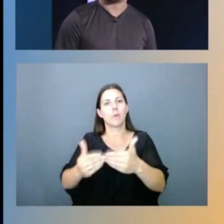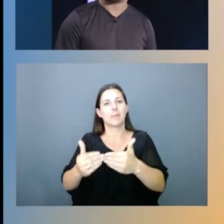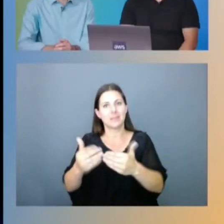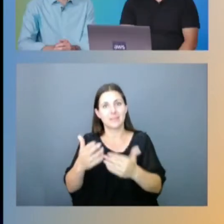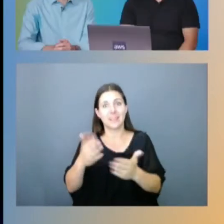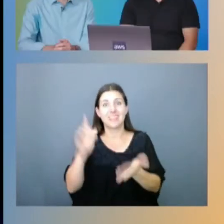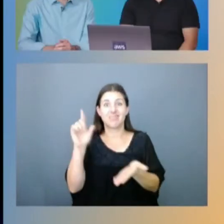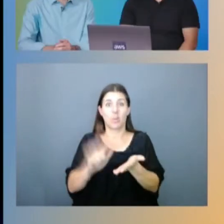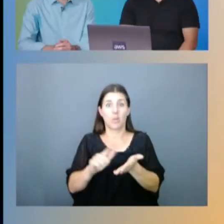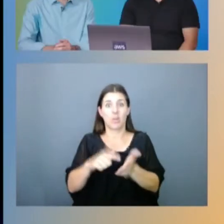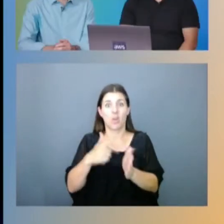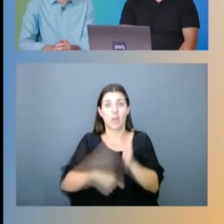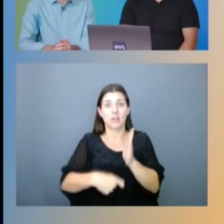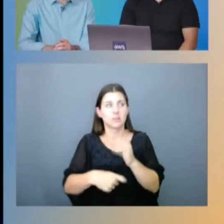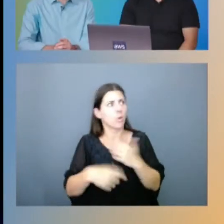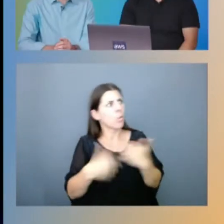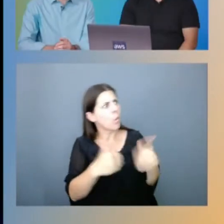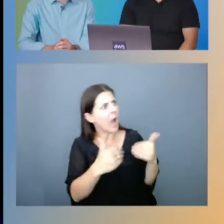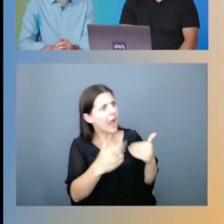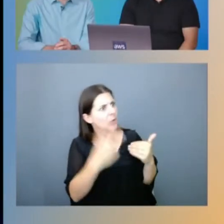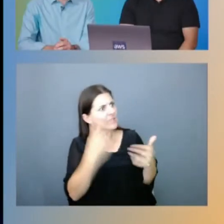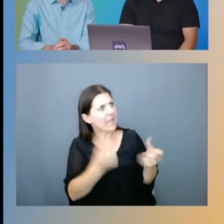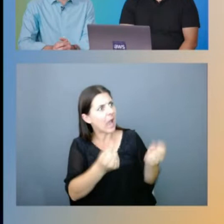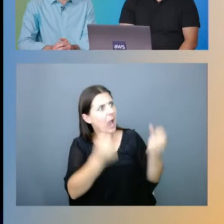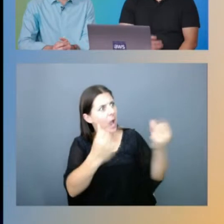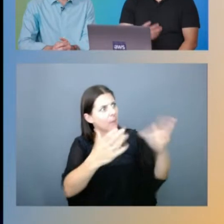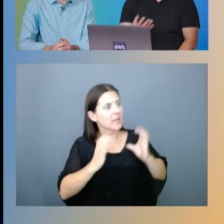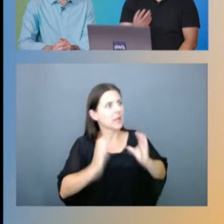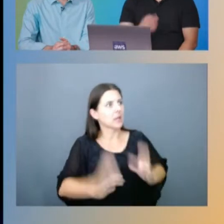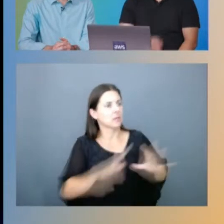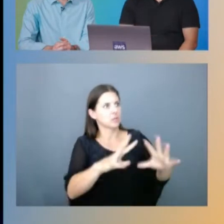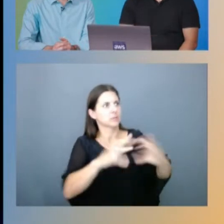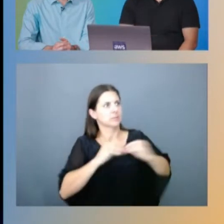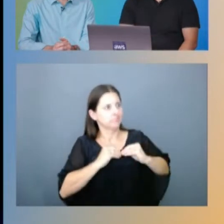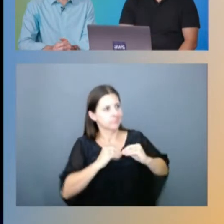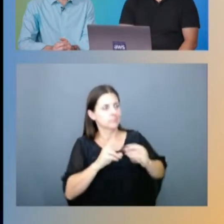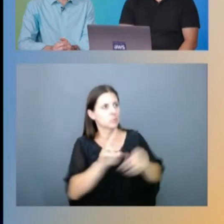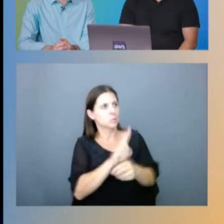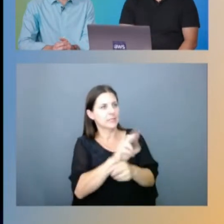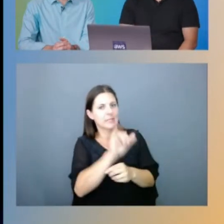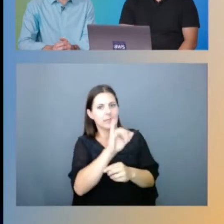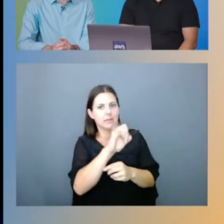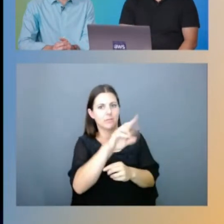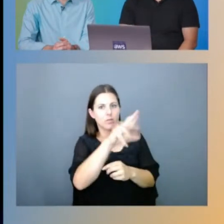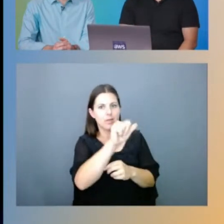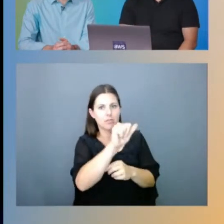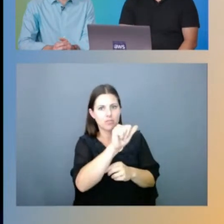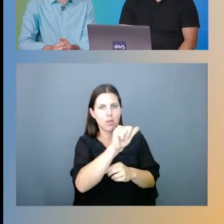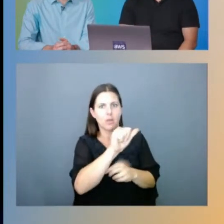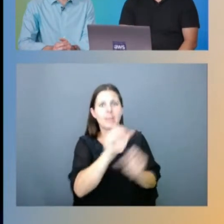in the number of customers adopting Inferentia. Can we double click here and can you give us some specific examples